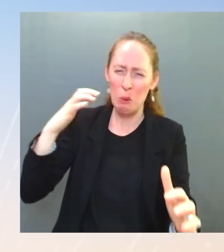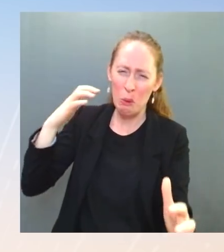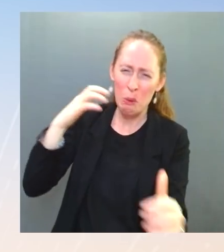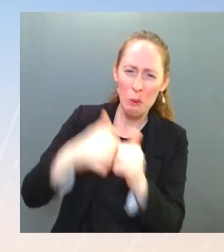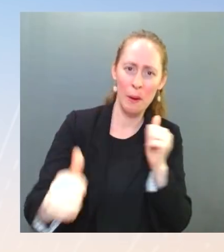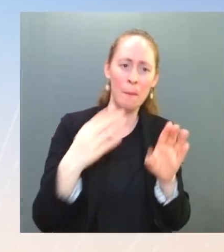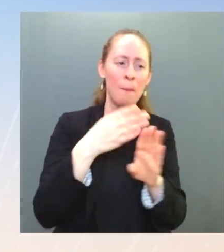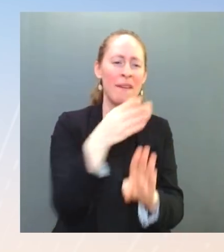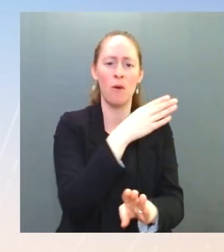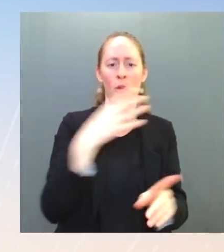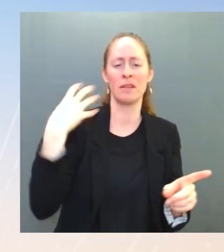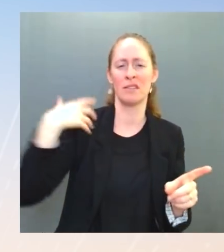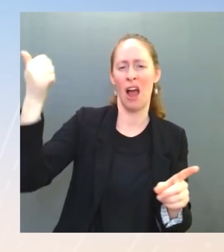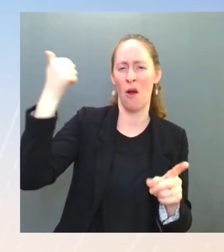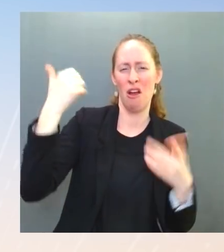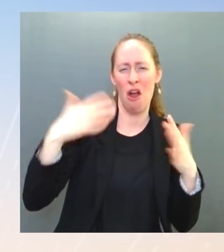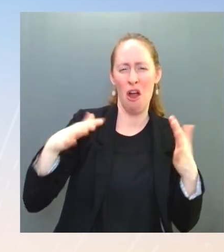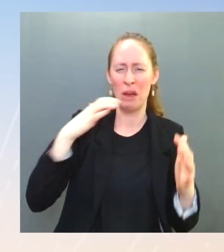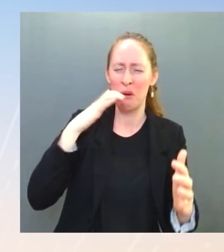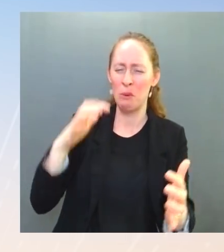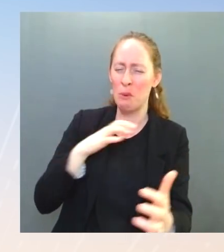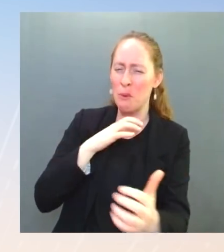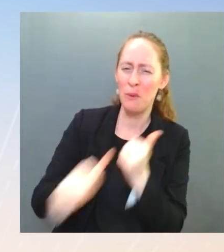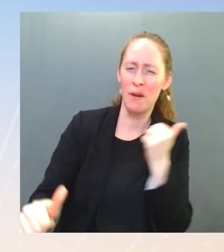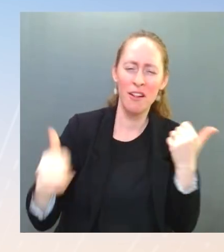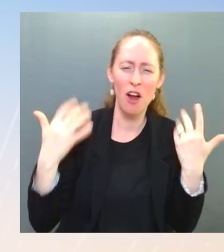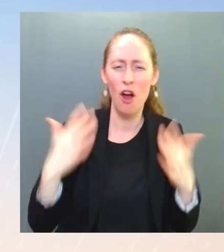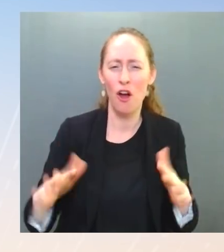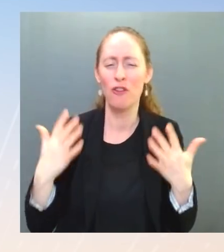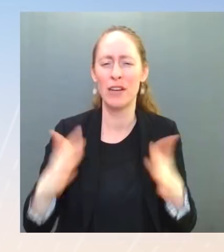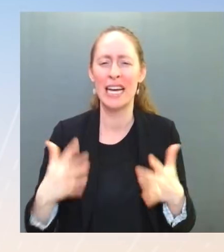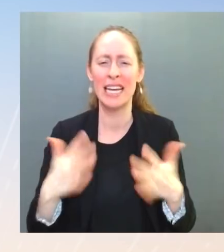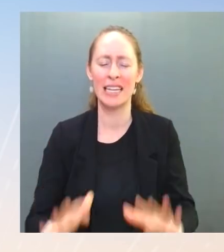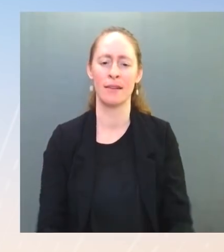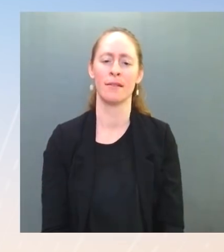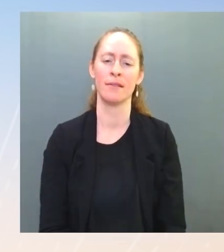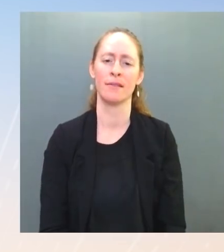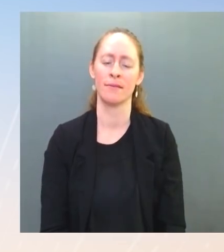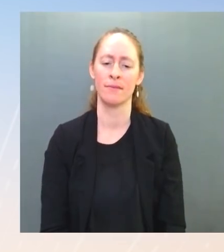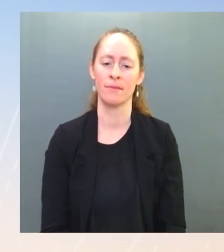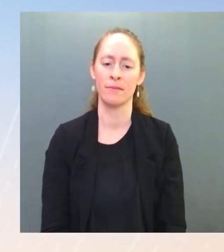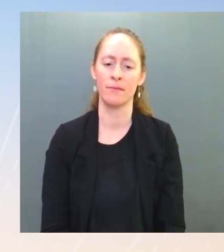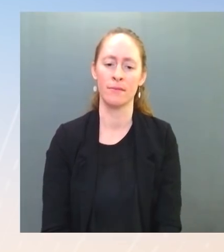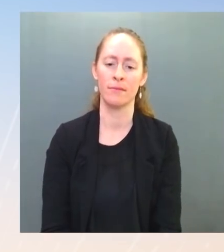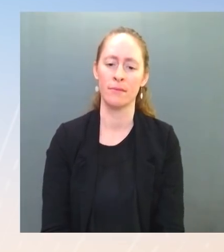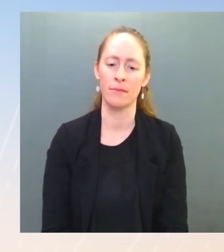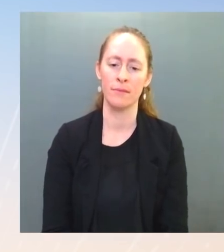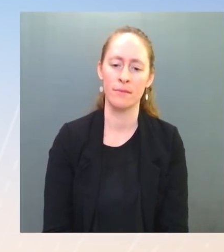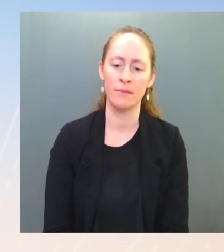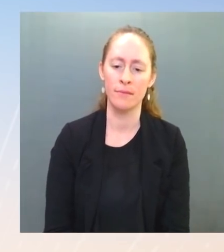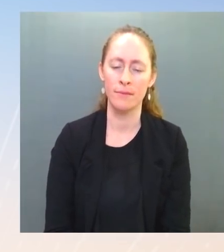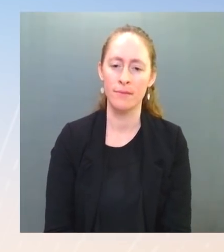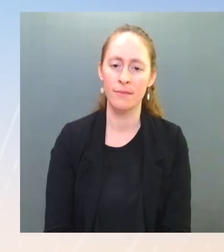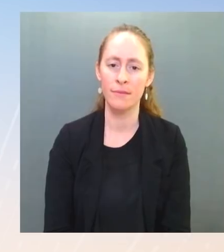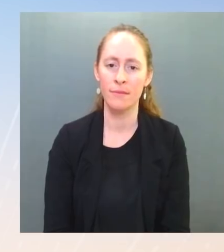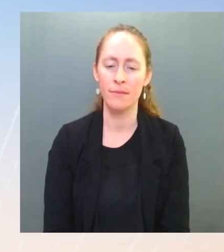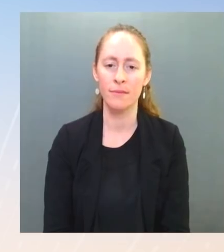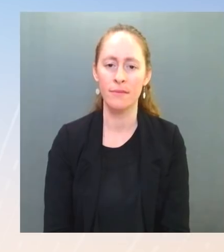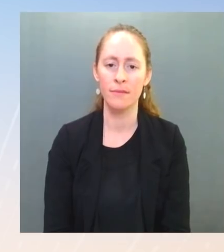and we've also predicted from the beginning. The Press: And just to follow on Jackie's question, what is the threshold for reopening the U.S. embassy in Kiev? Ms. Psaki: I'd point you to the State Department